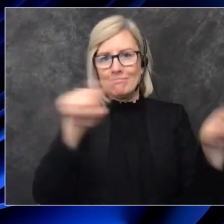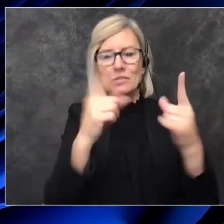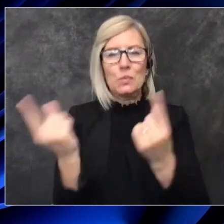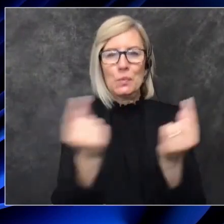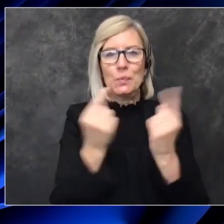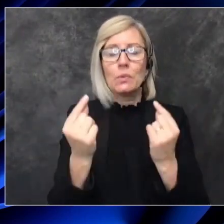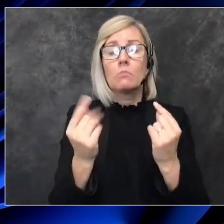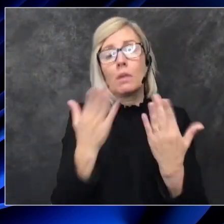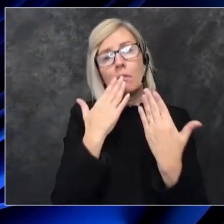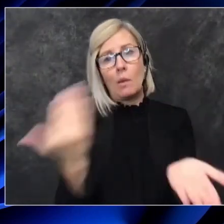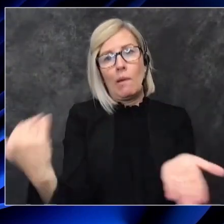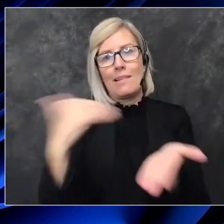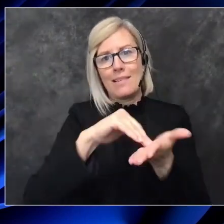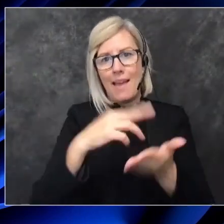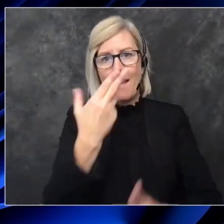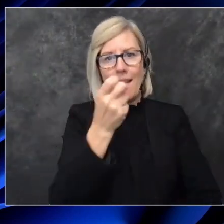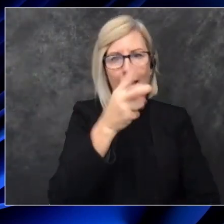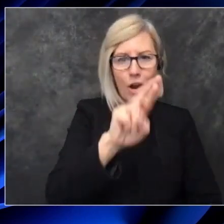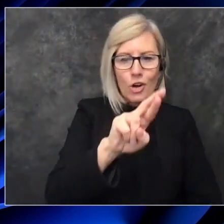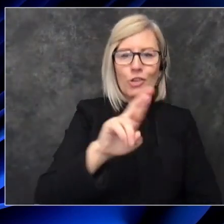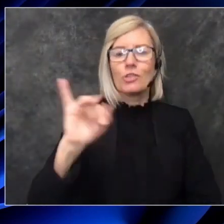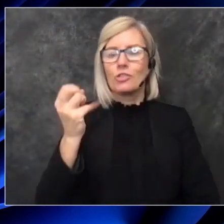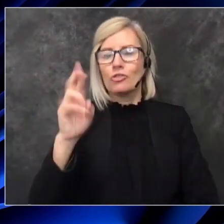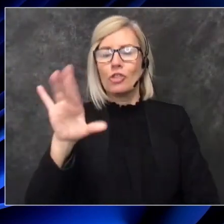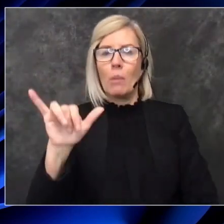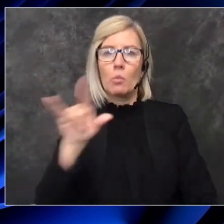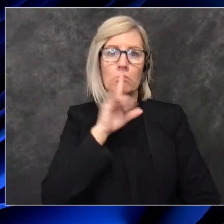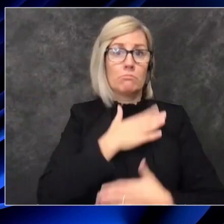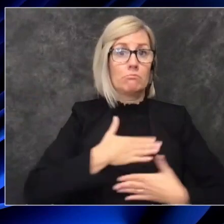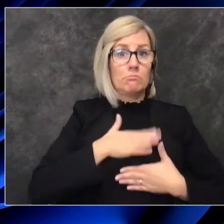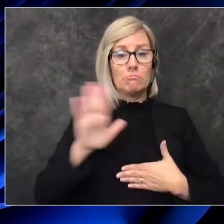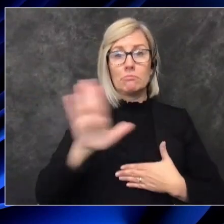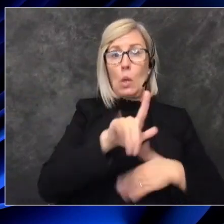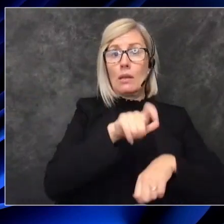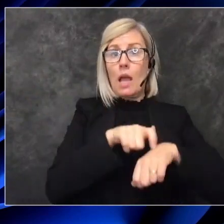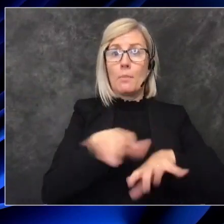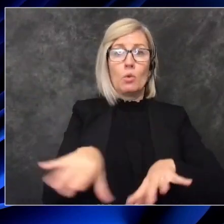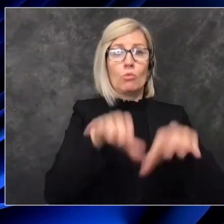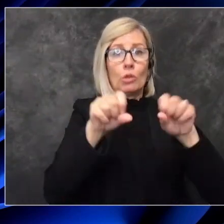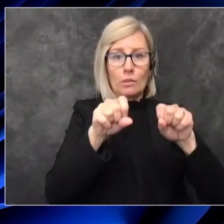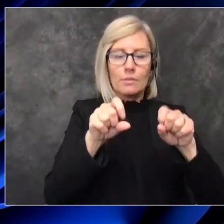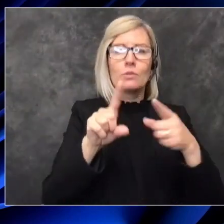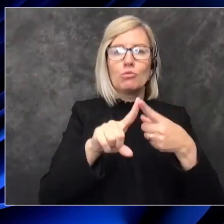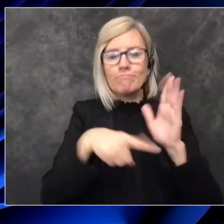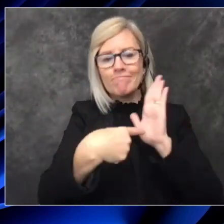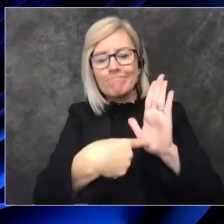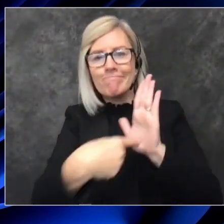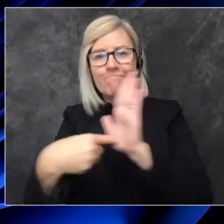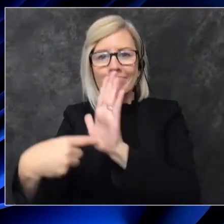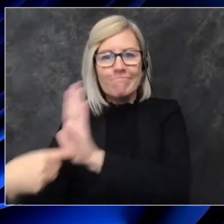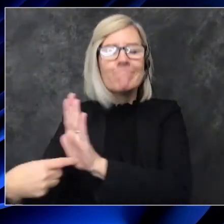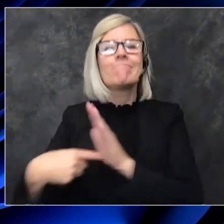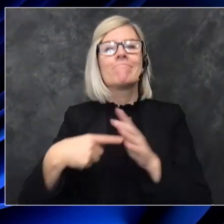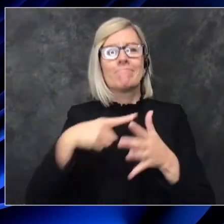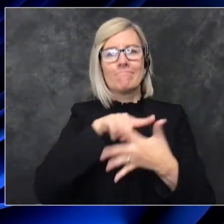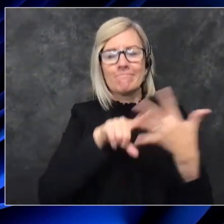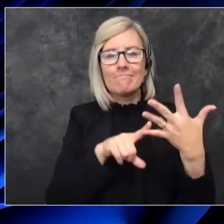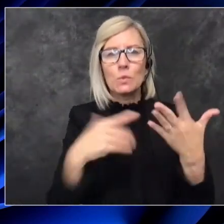Hector and Jeremy really appreciate the time you took today to demo these features in Windows 11.